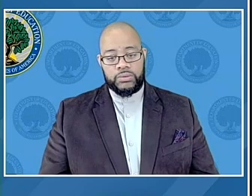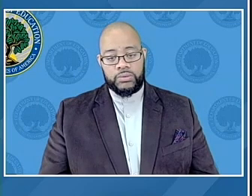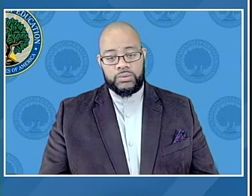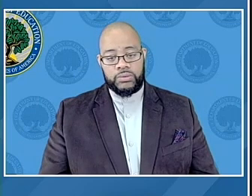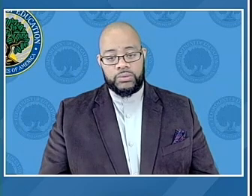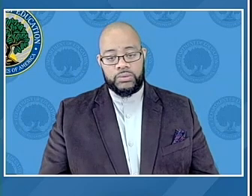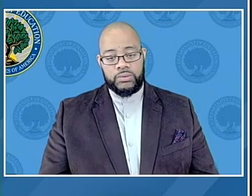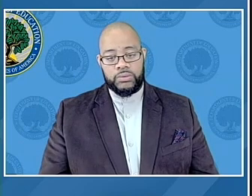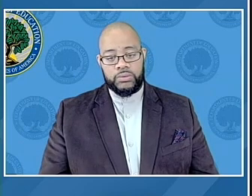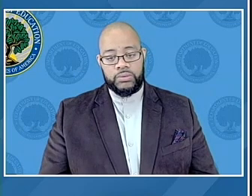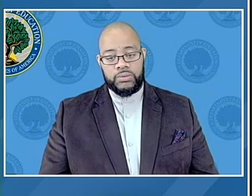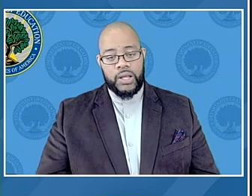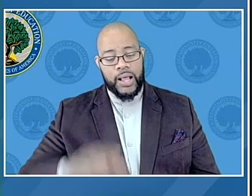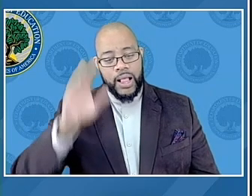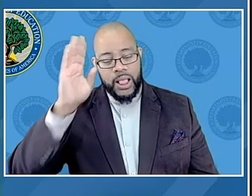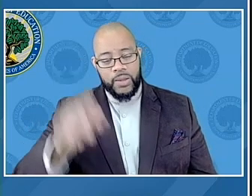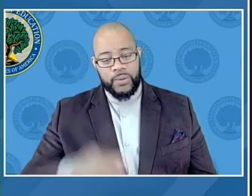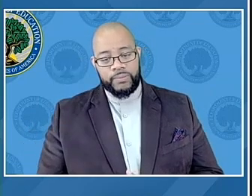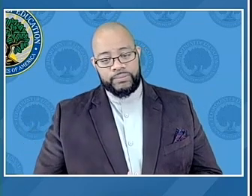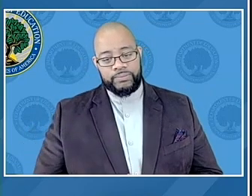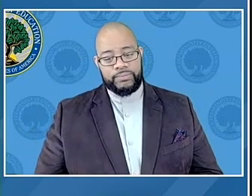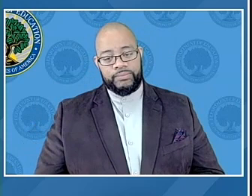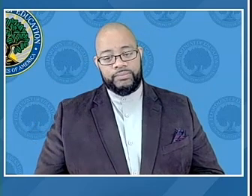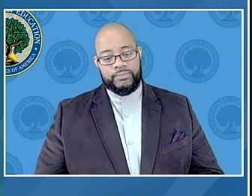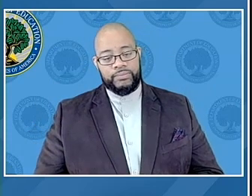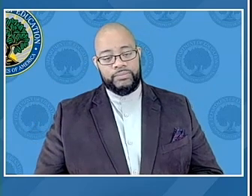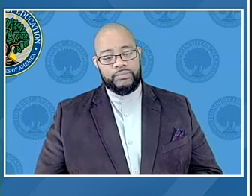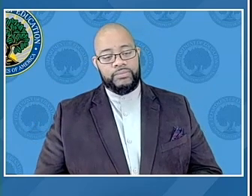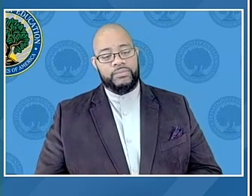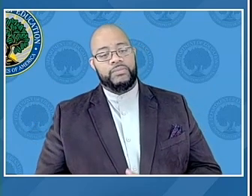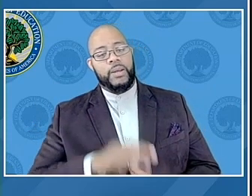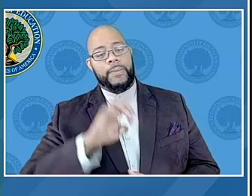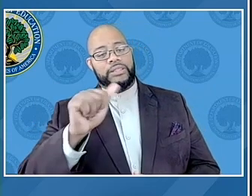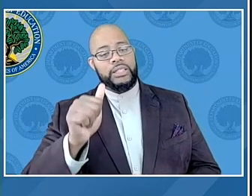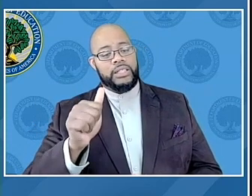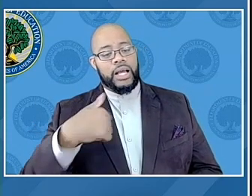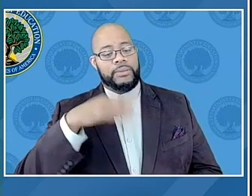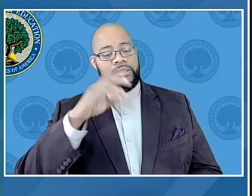Hi. Melissa, I'm Cindy Jeffries from FMCS.